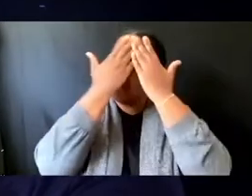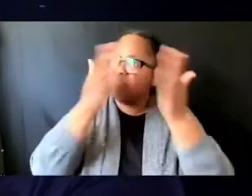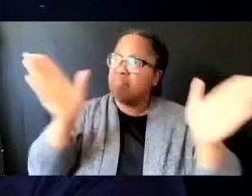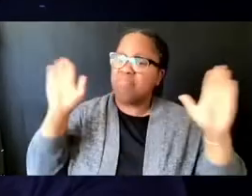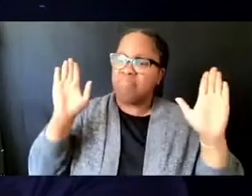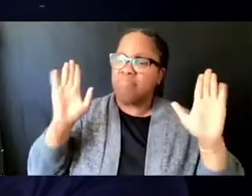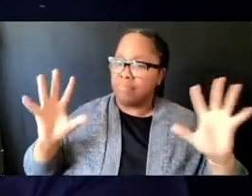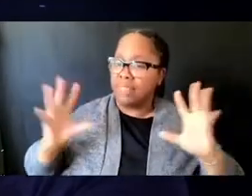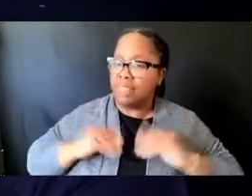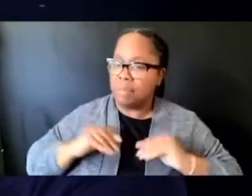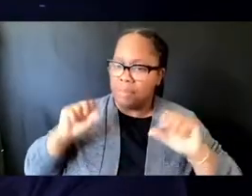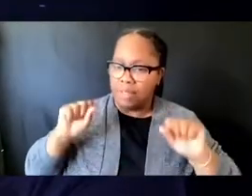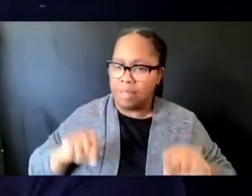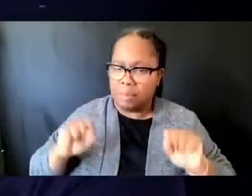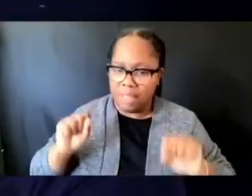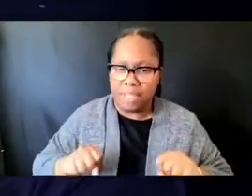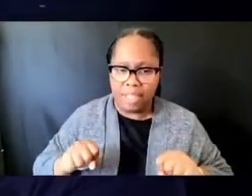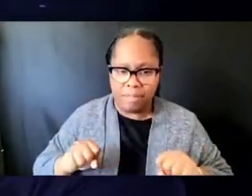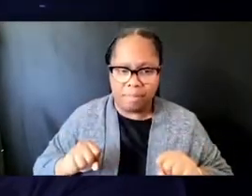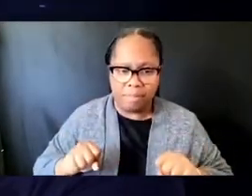(feet stomping)